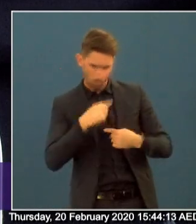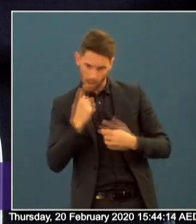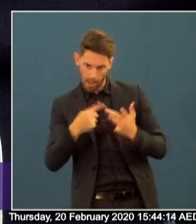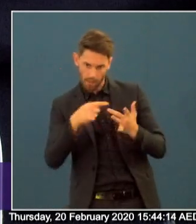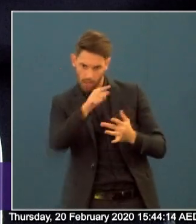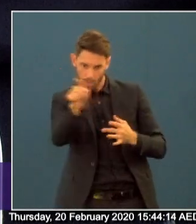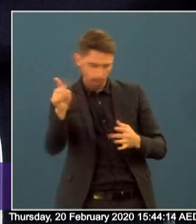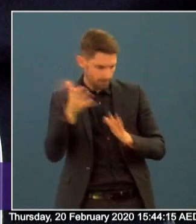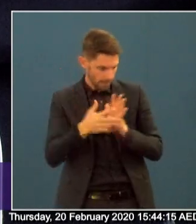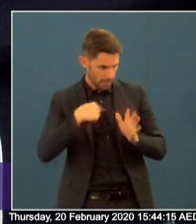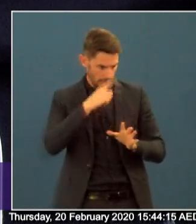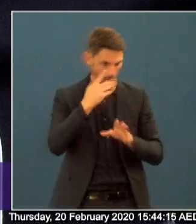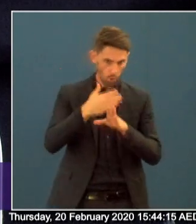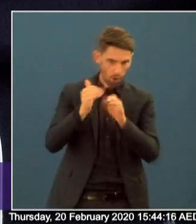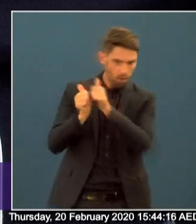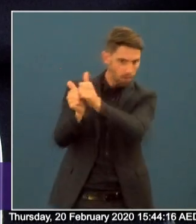and contact — face-to-face contact.